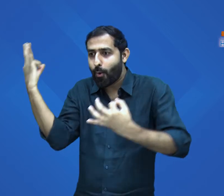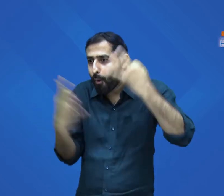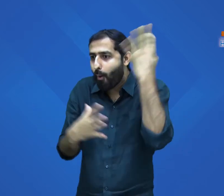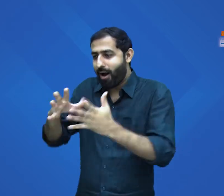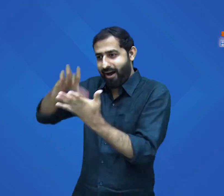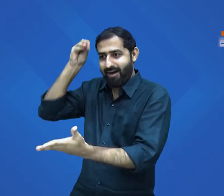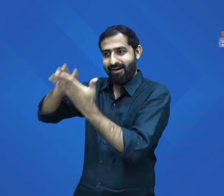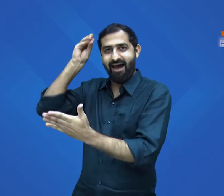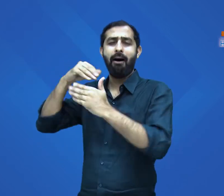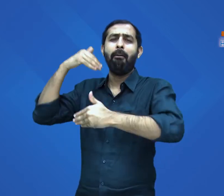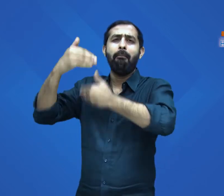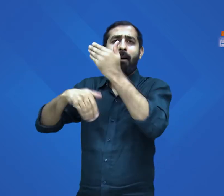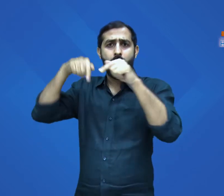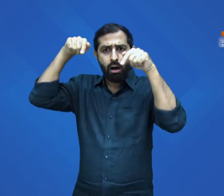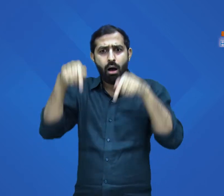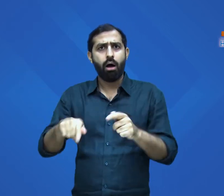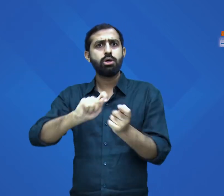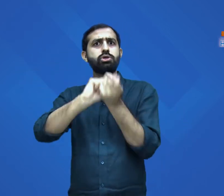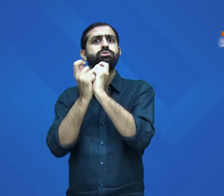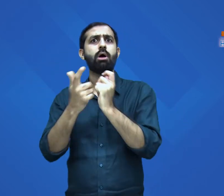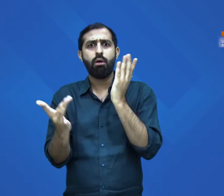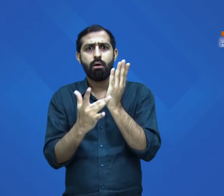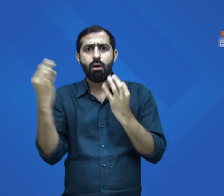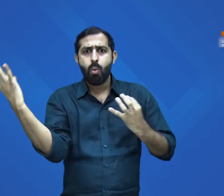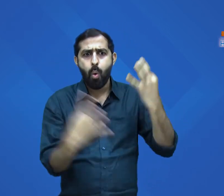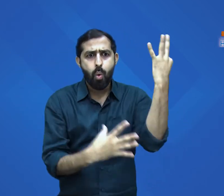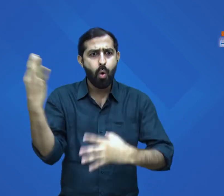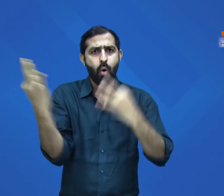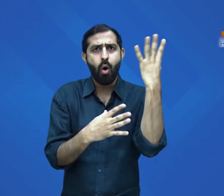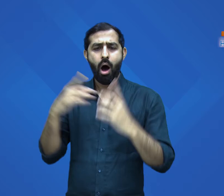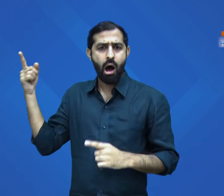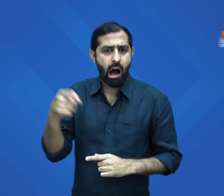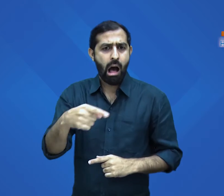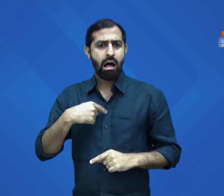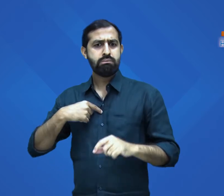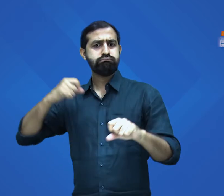become redundant with time. It is because of the development in new ideas and technologies.